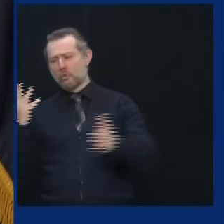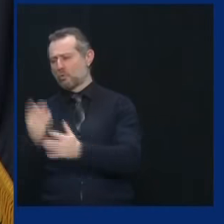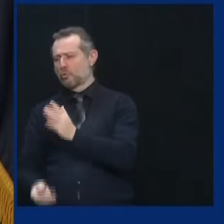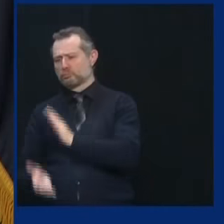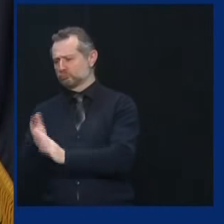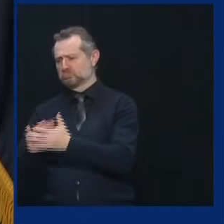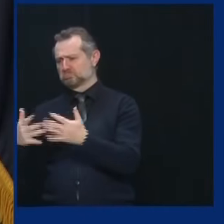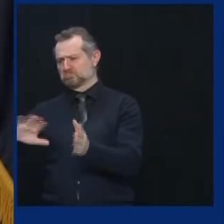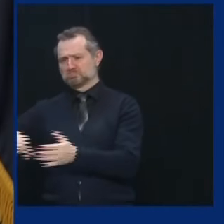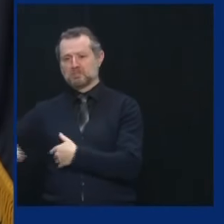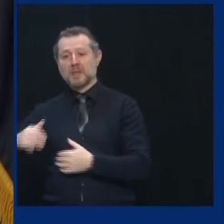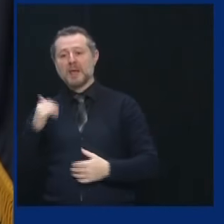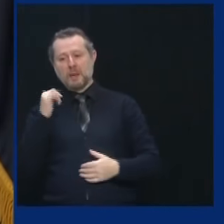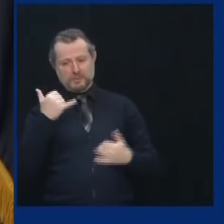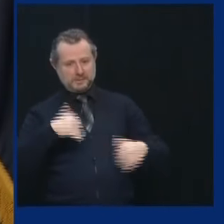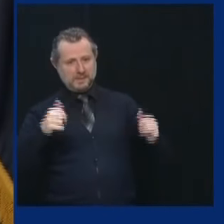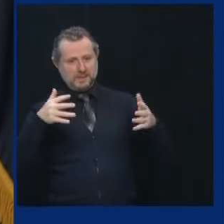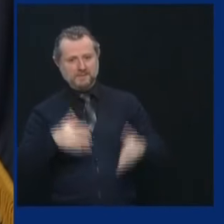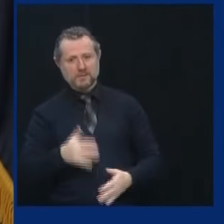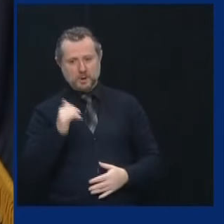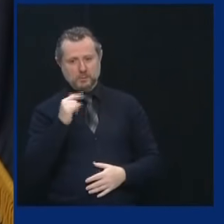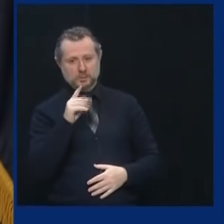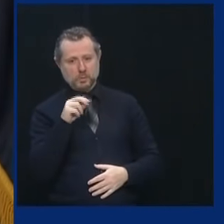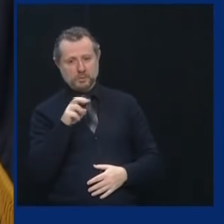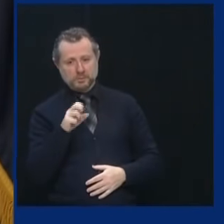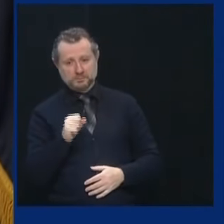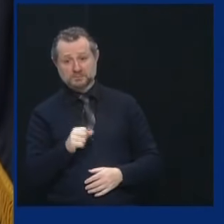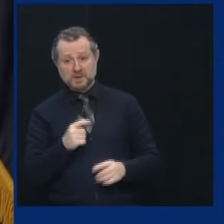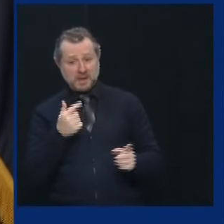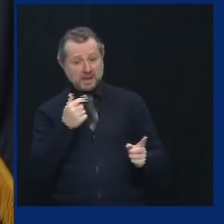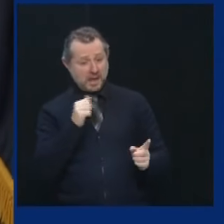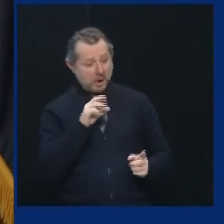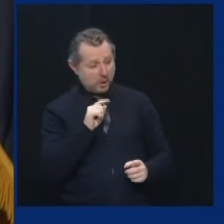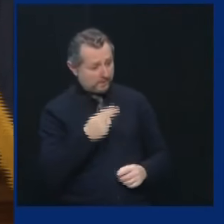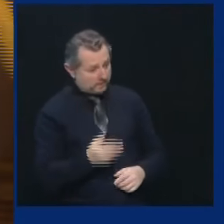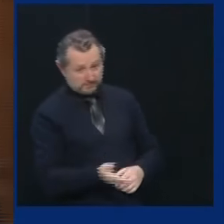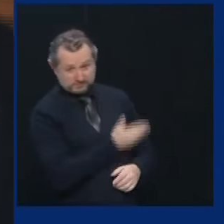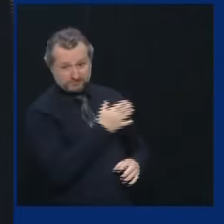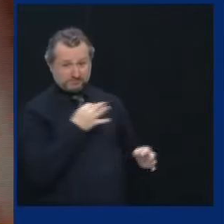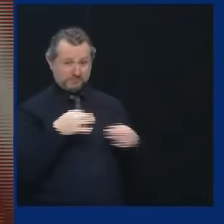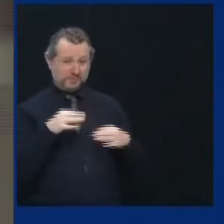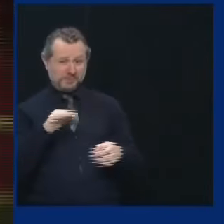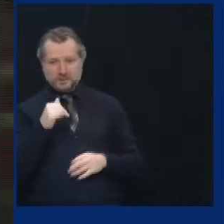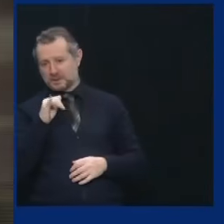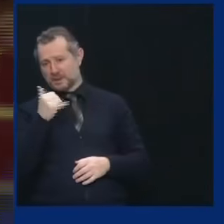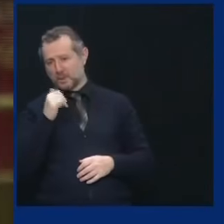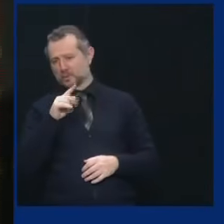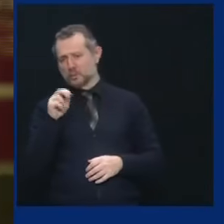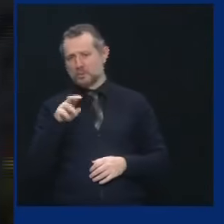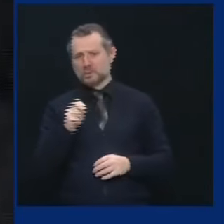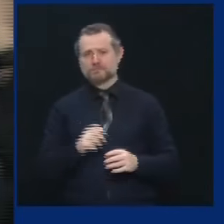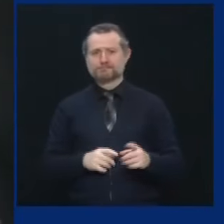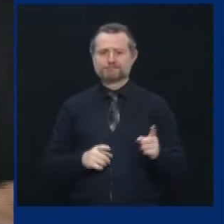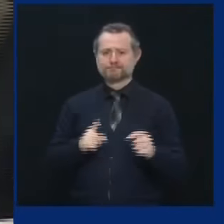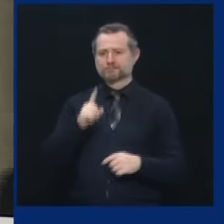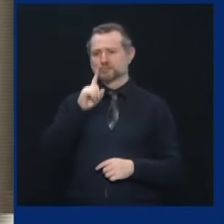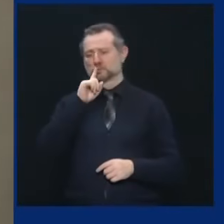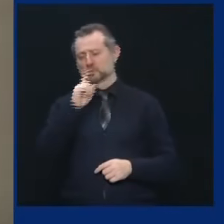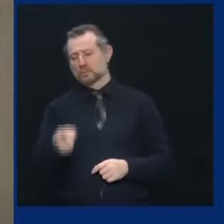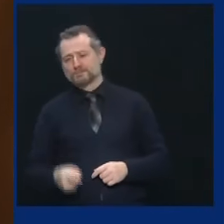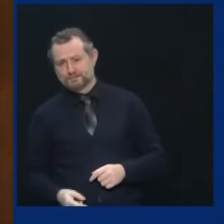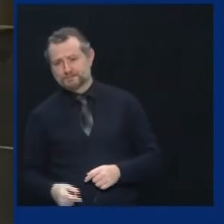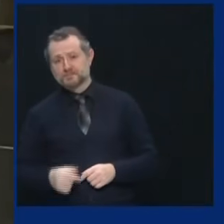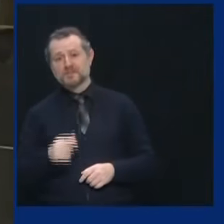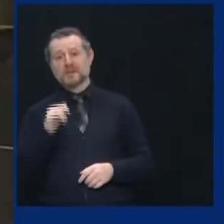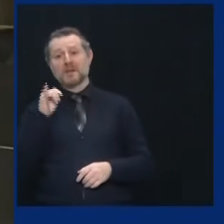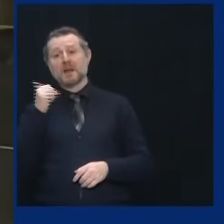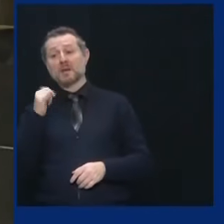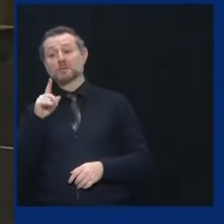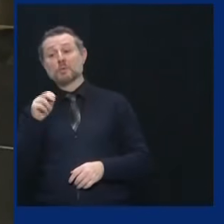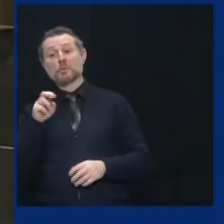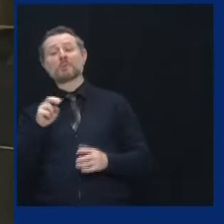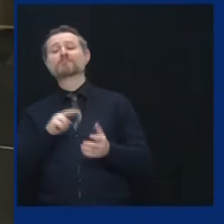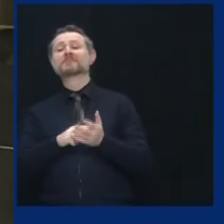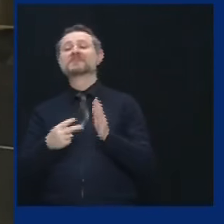I SAID NOBODY KNOWS.